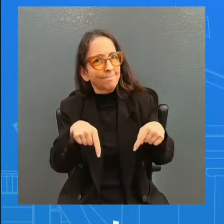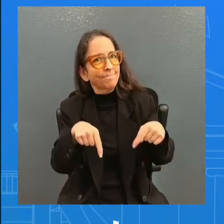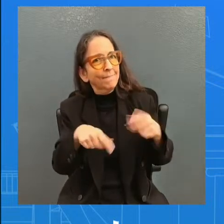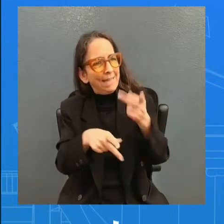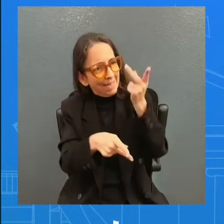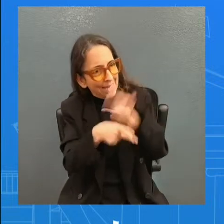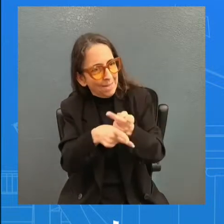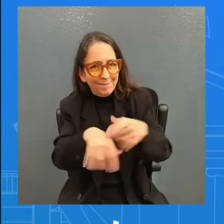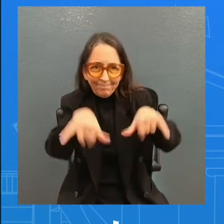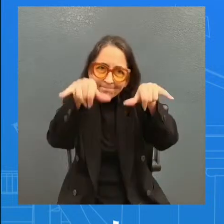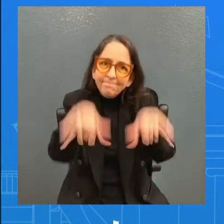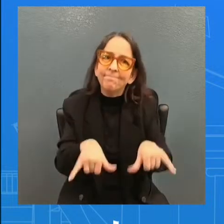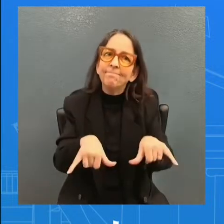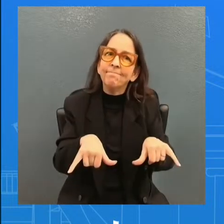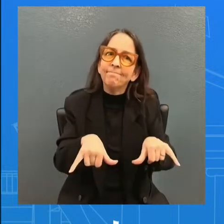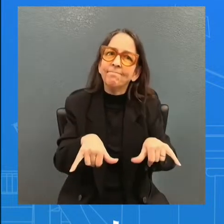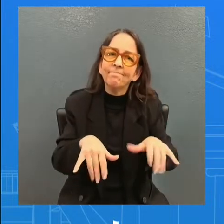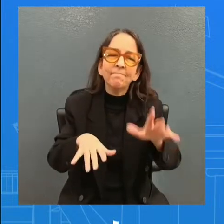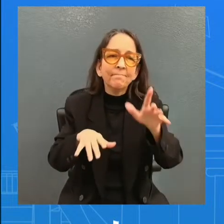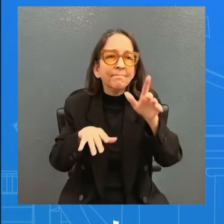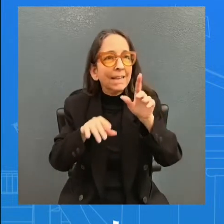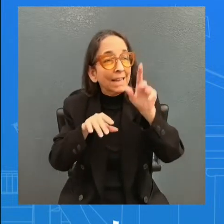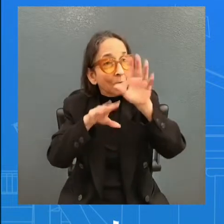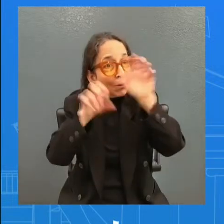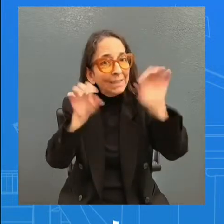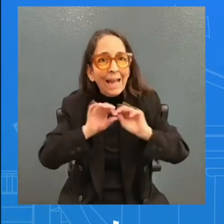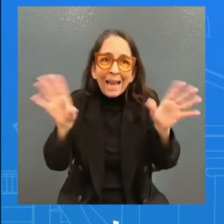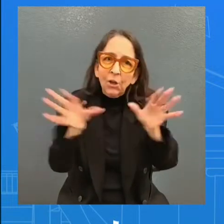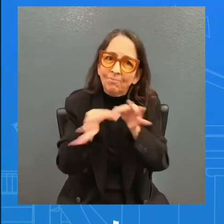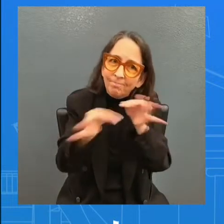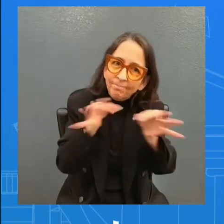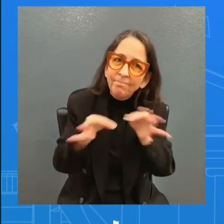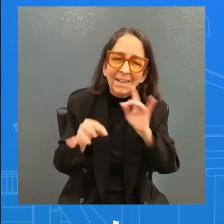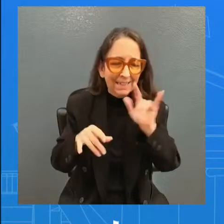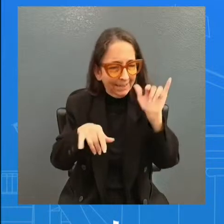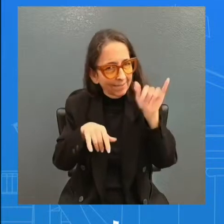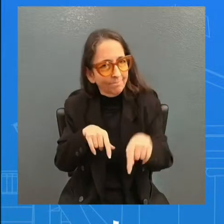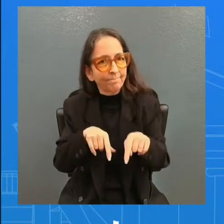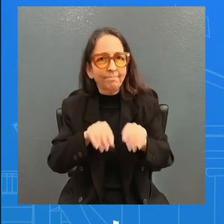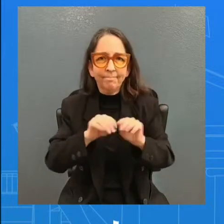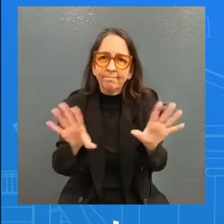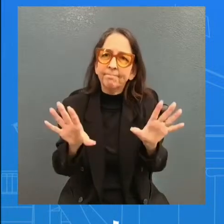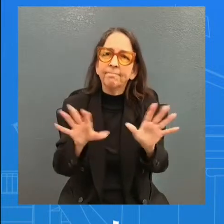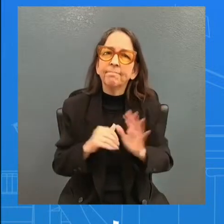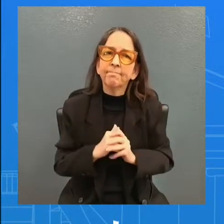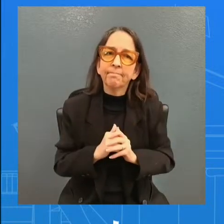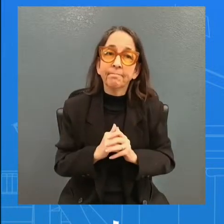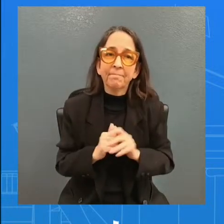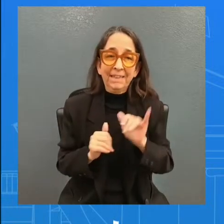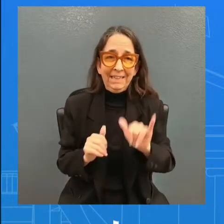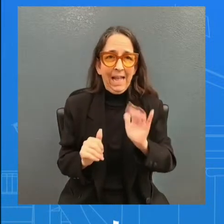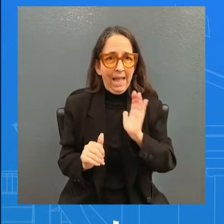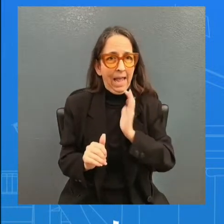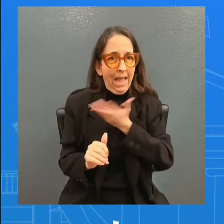We’ve always been very consistent about that. And so, that’s going to be our focus -- continuing to be our focus, obviously.